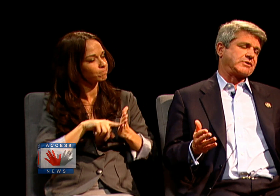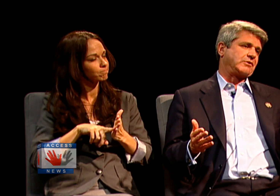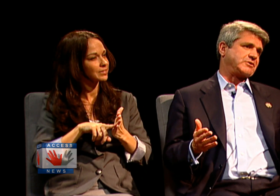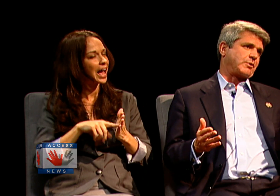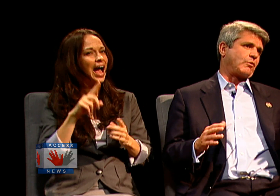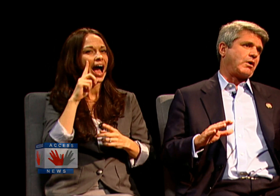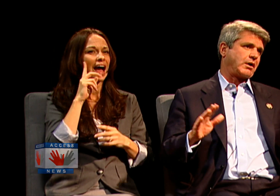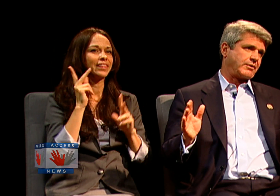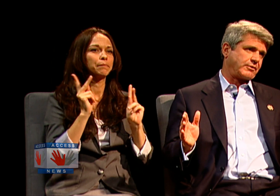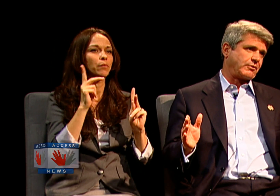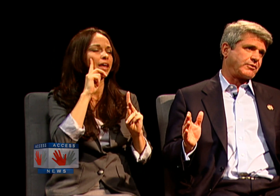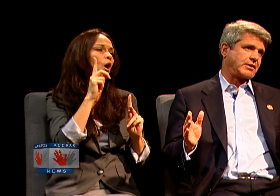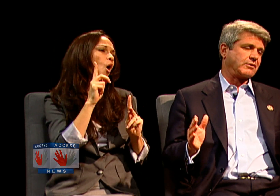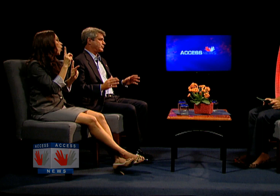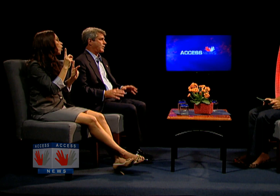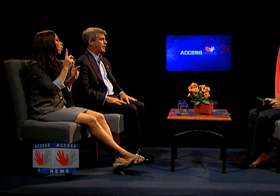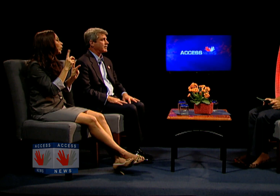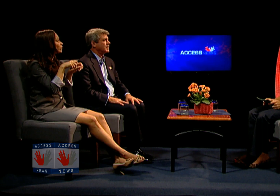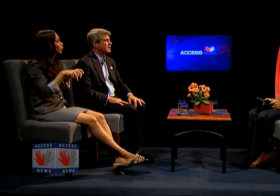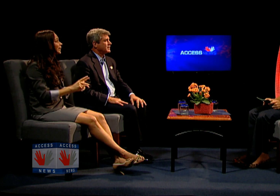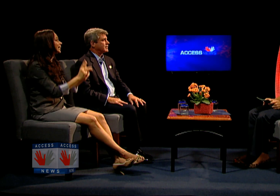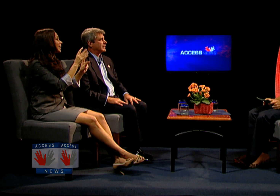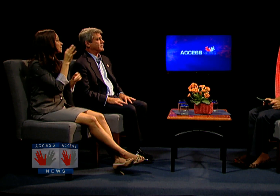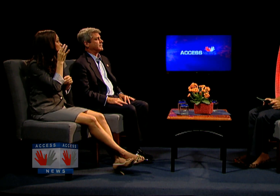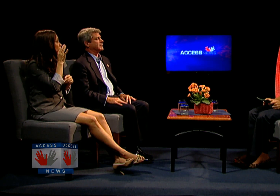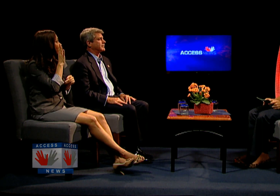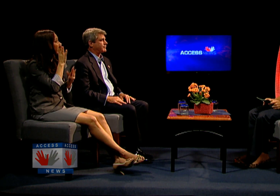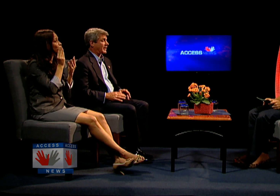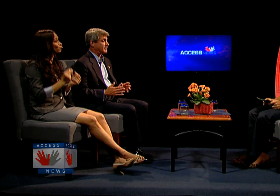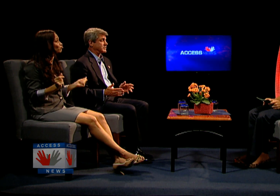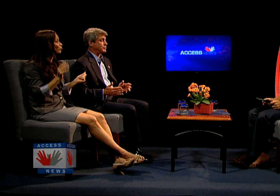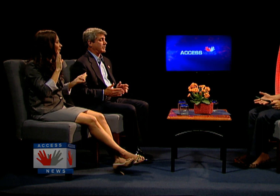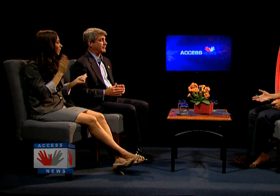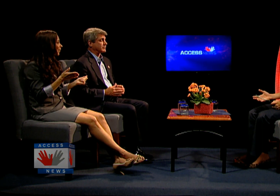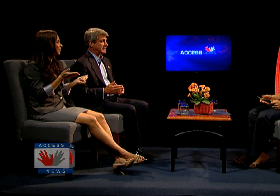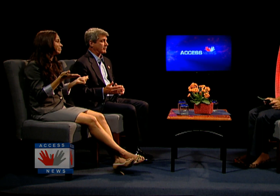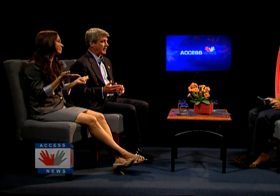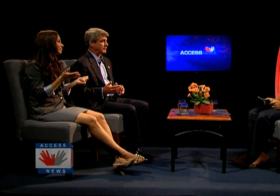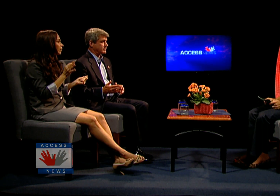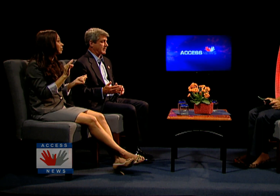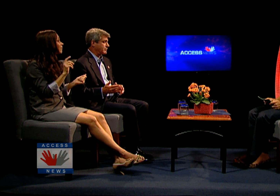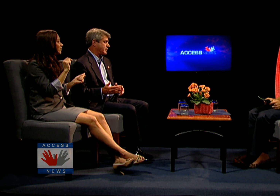LEGALIZE MARIJUANA THAT THE WHOLE THING GOES AWAY. THE FACT IS, YOU WOULD HAVE TO LEGALIZE EVERYTHING.